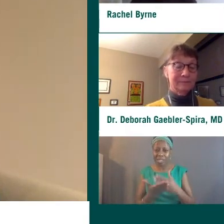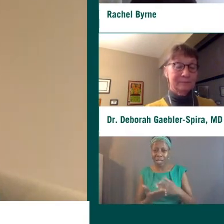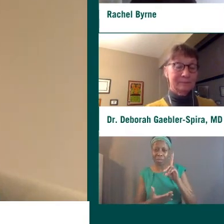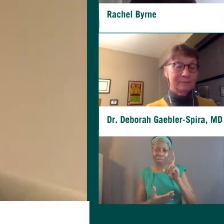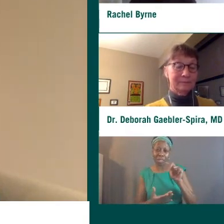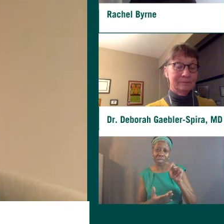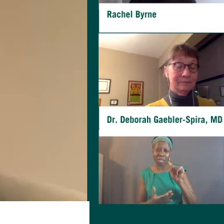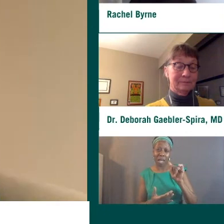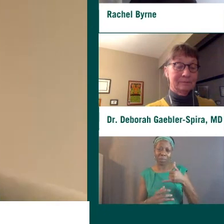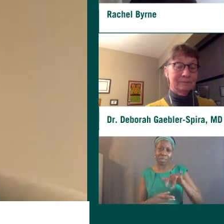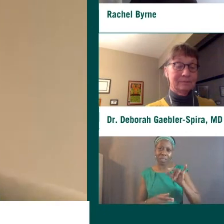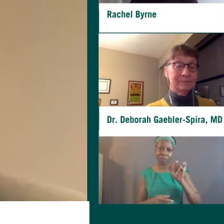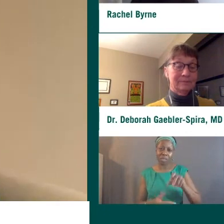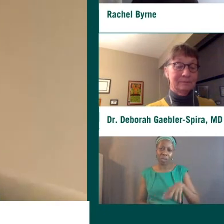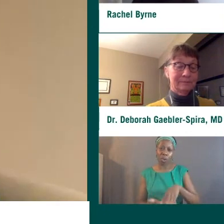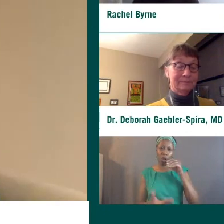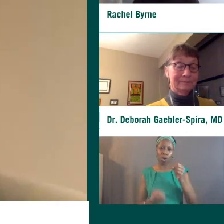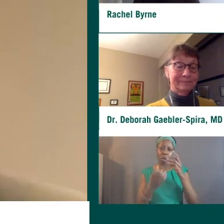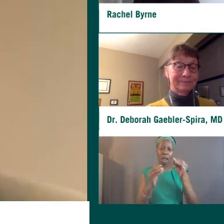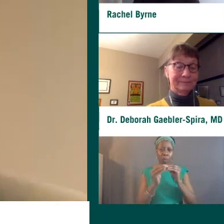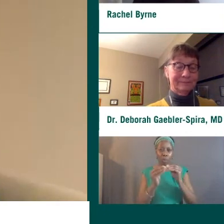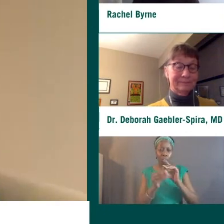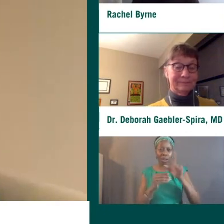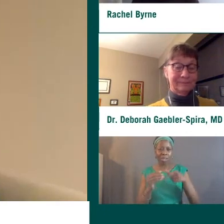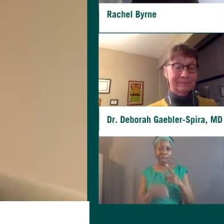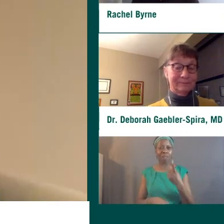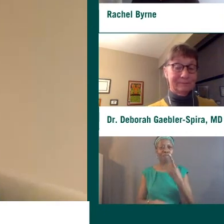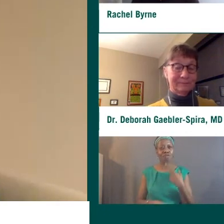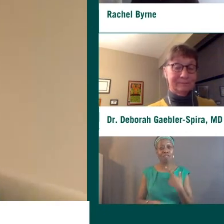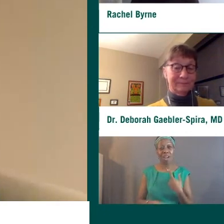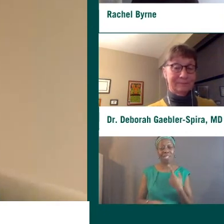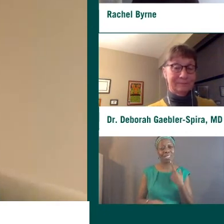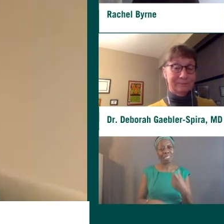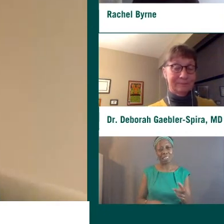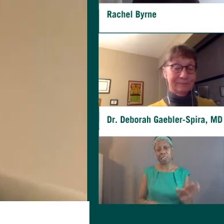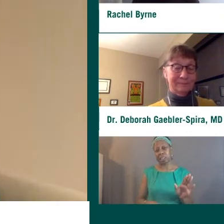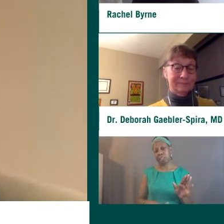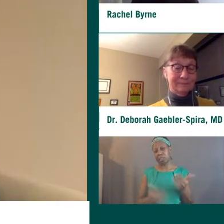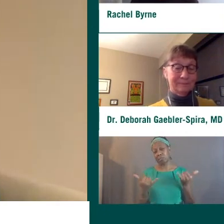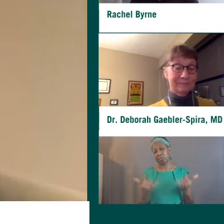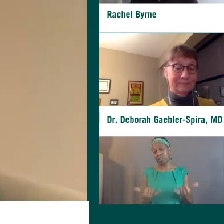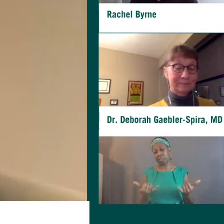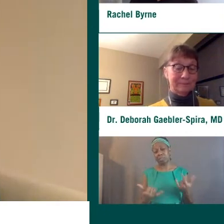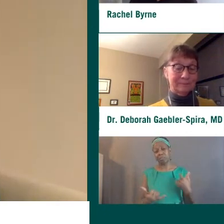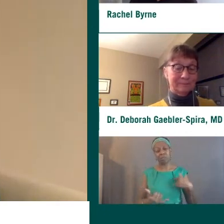which is sort of pretty much potentially, do you know what that's something, at this time we probably shouldn't be doing.